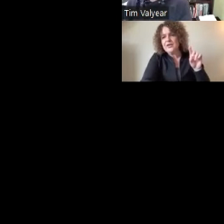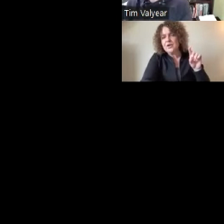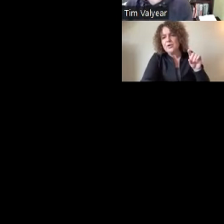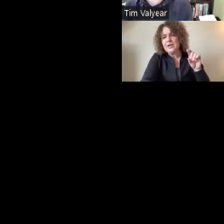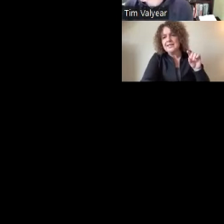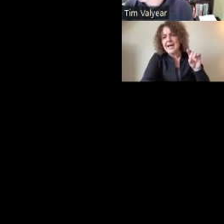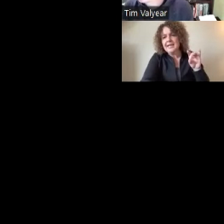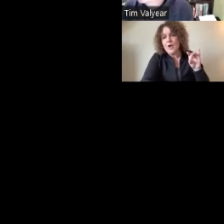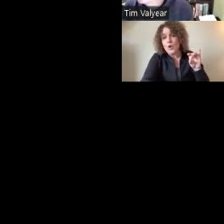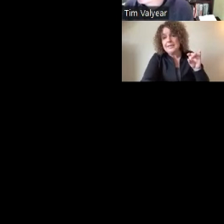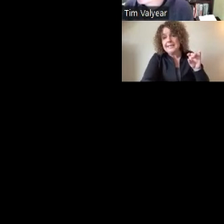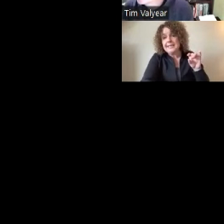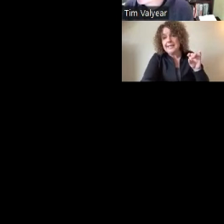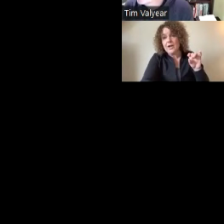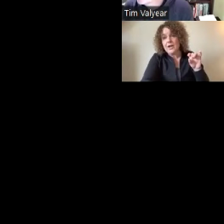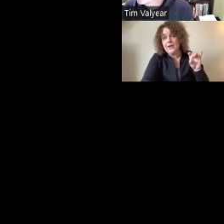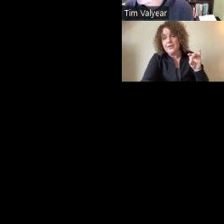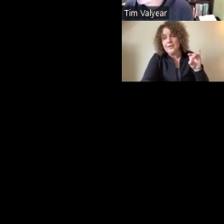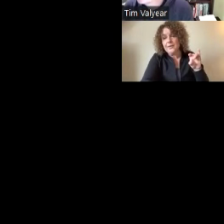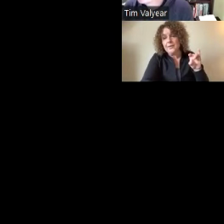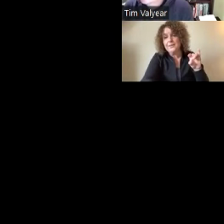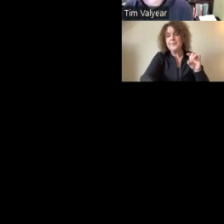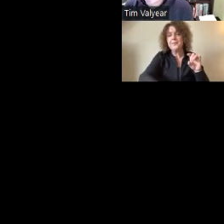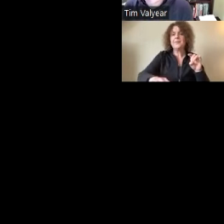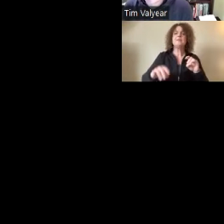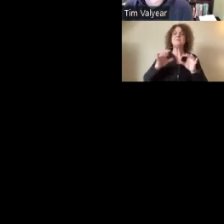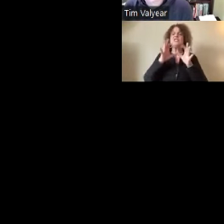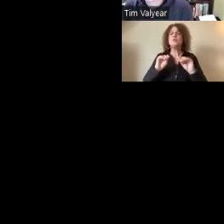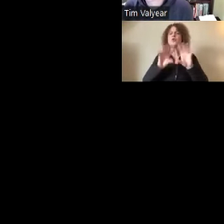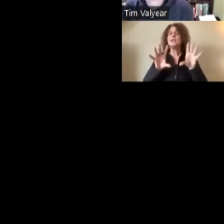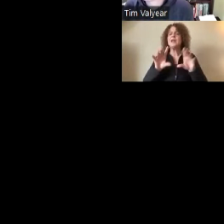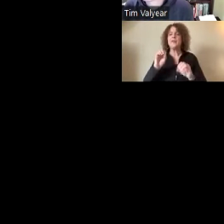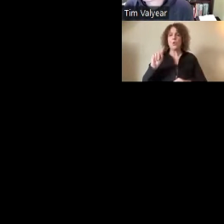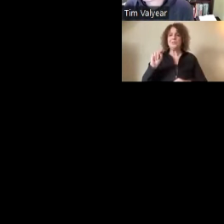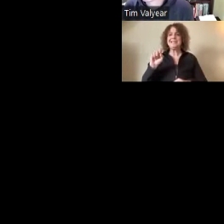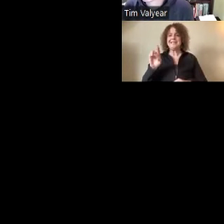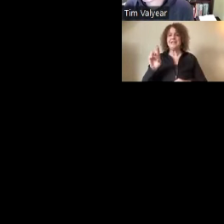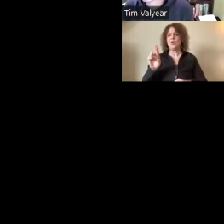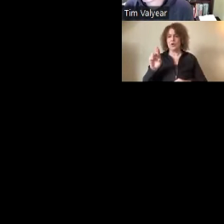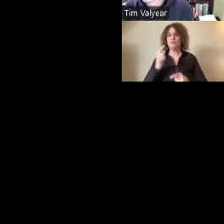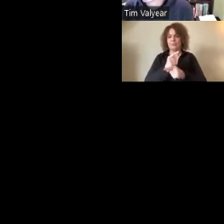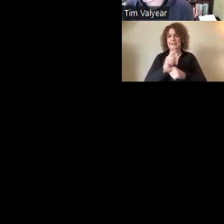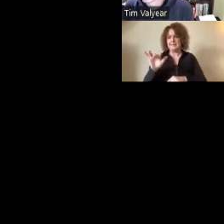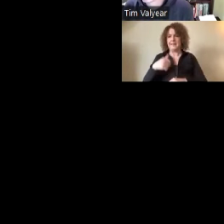that people -- » SPEAKER: Thank you. That's